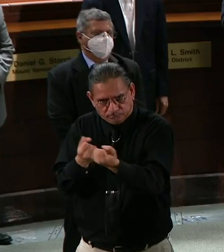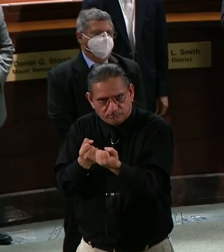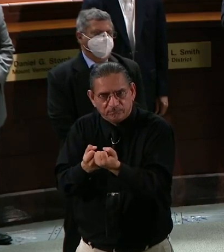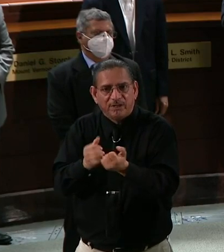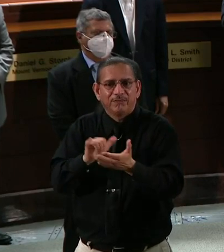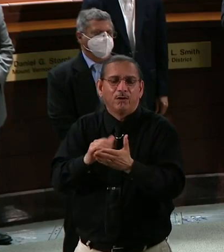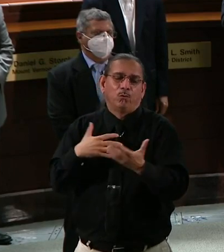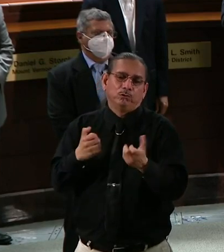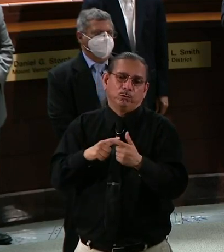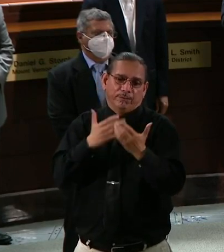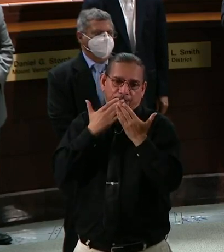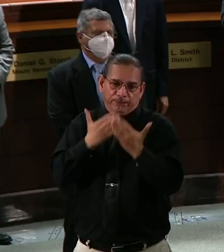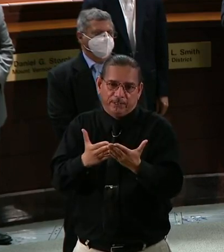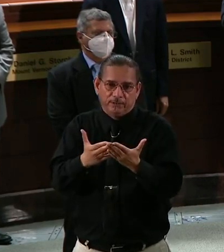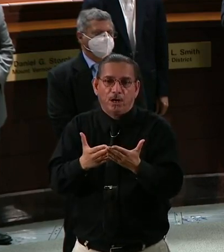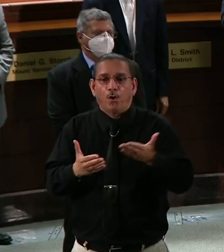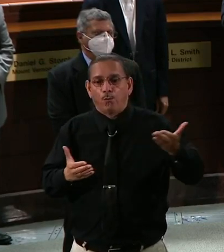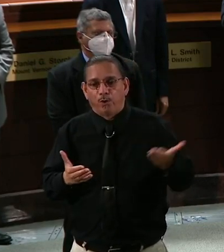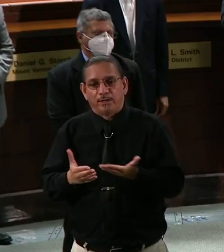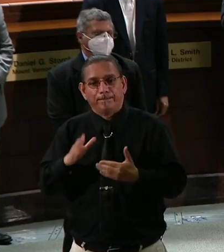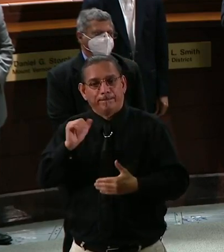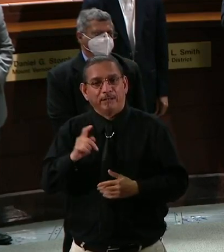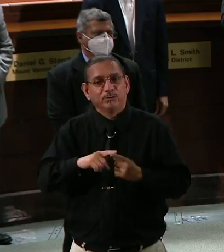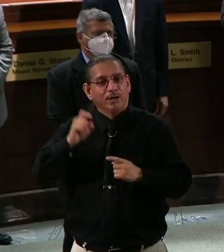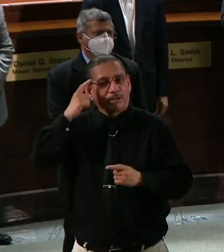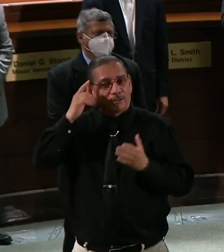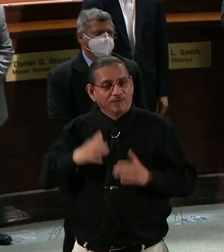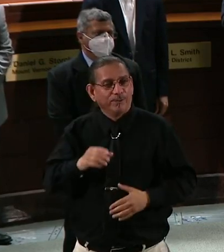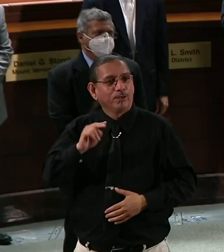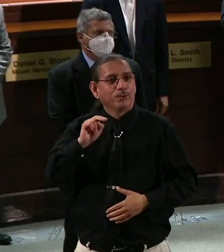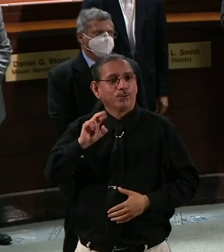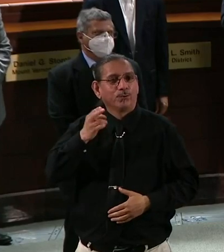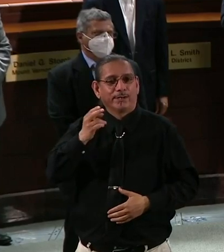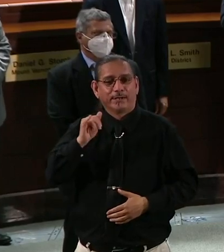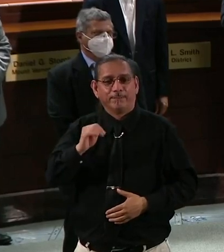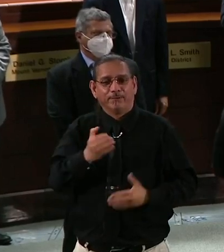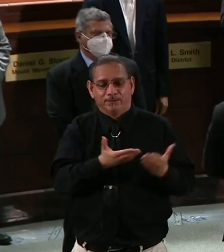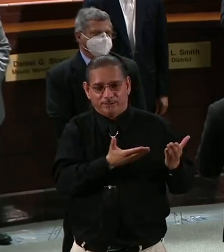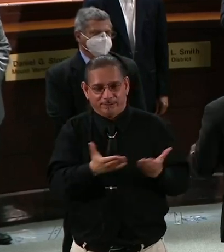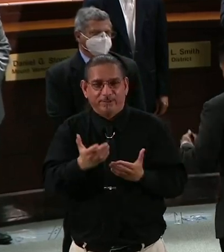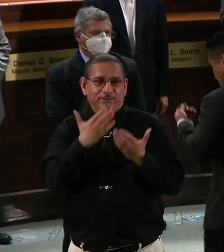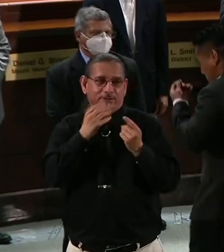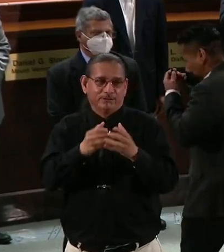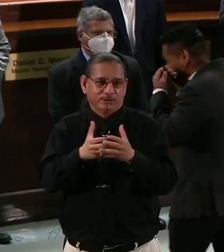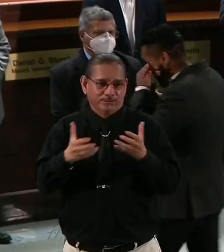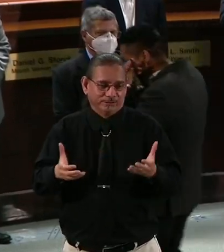TO BE THAT YOU ARE FORTY THAT I